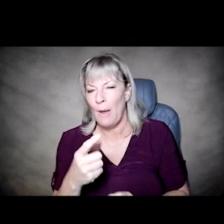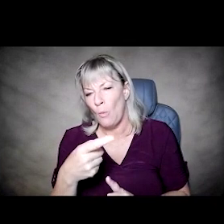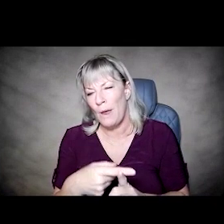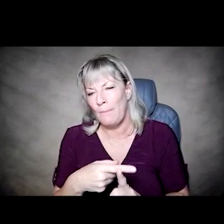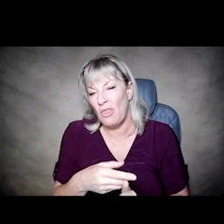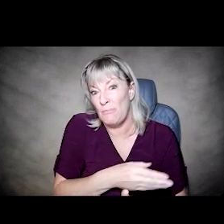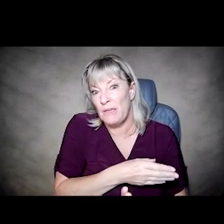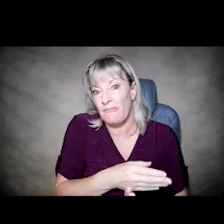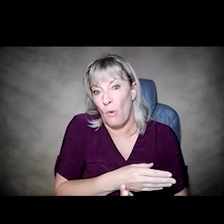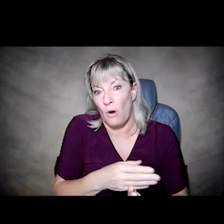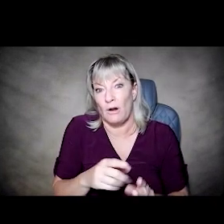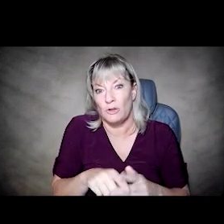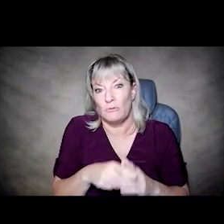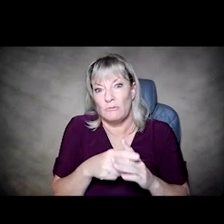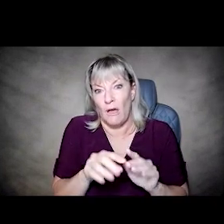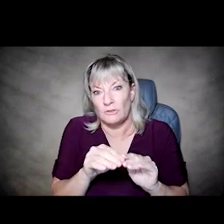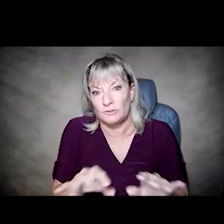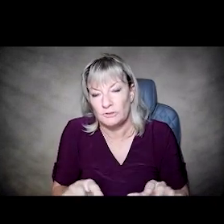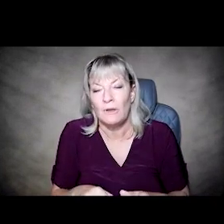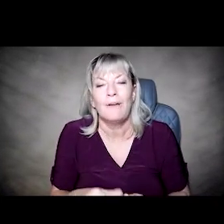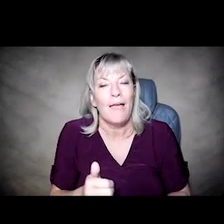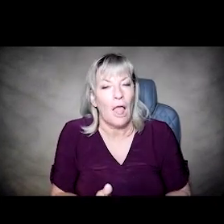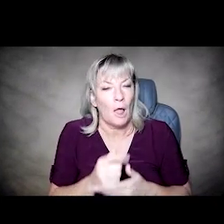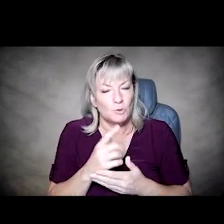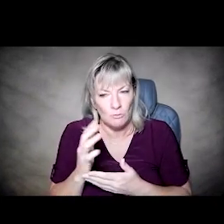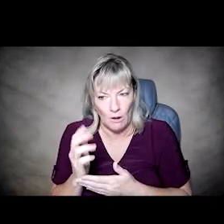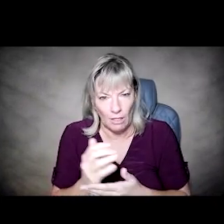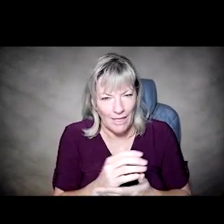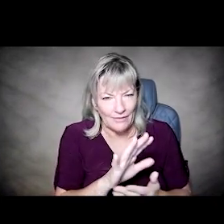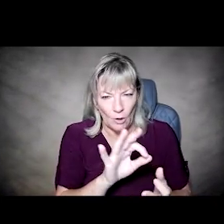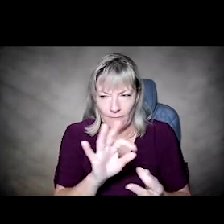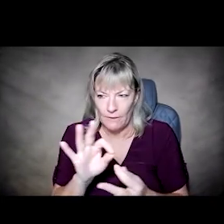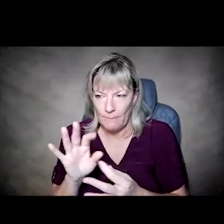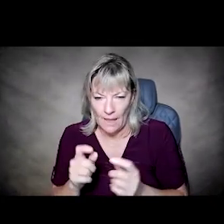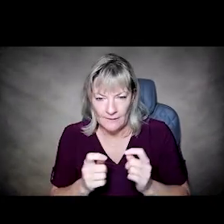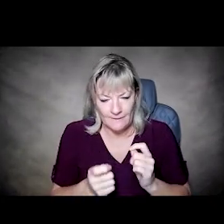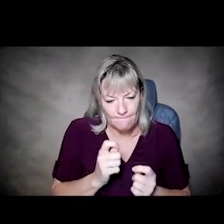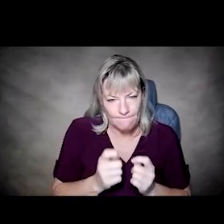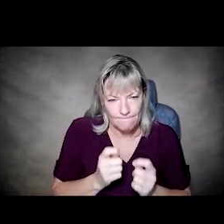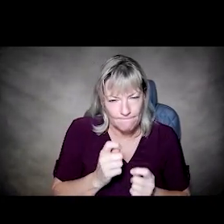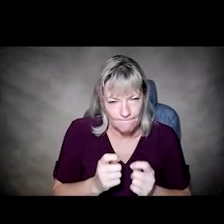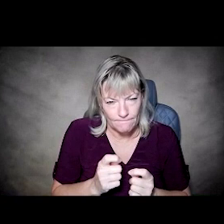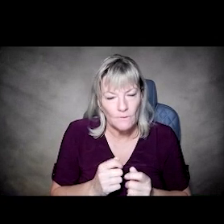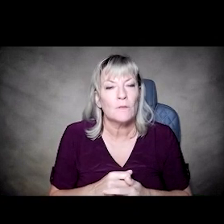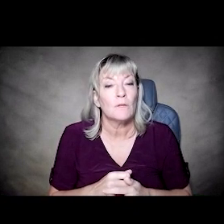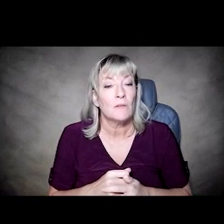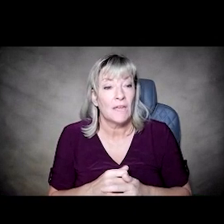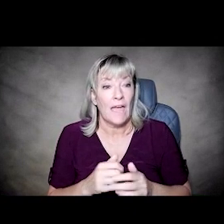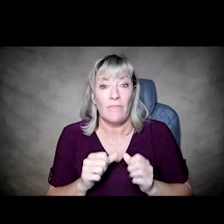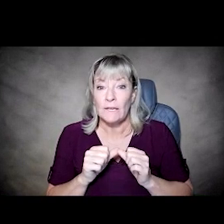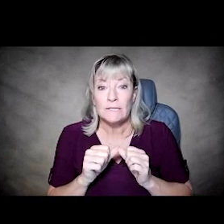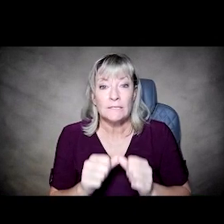launch. This will allow you to take in that feedback and make updates accordingly. Continue